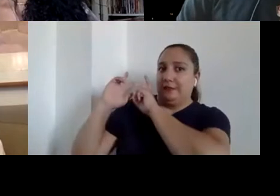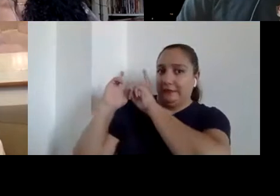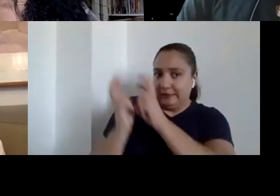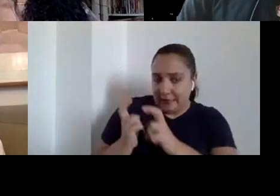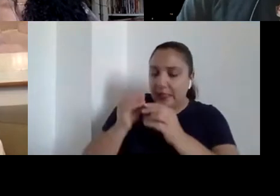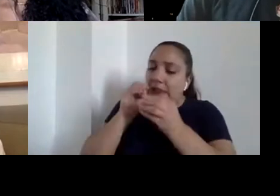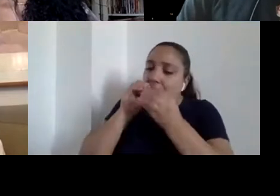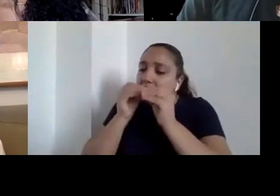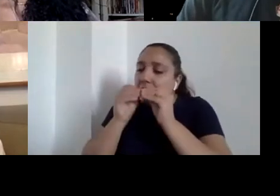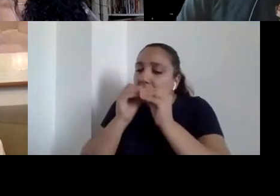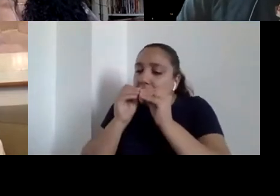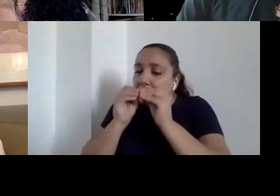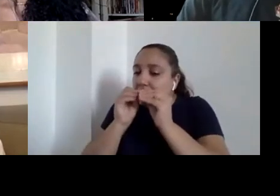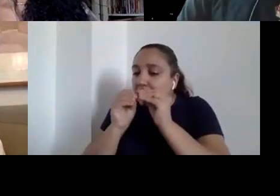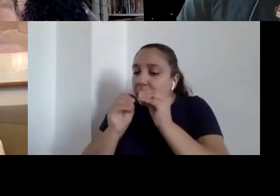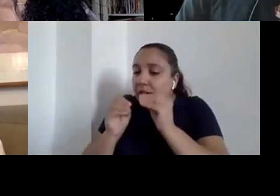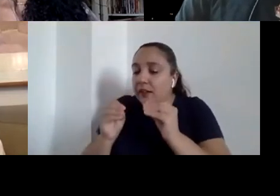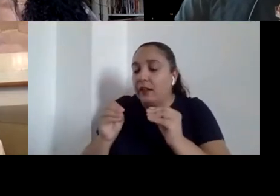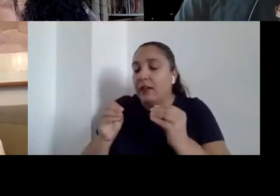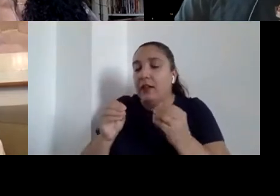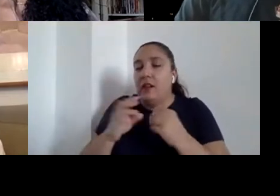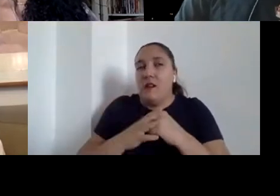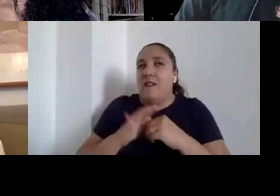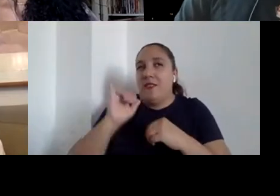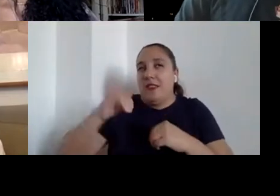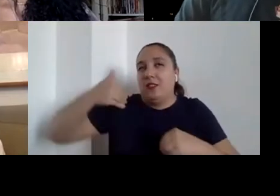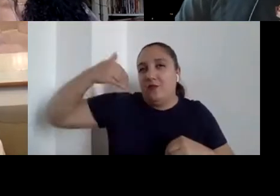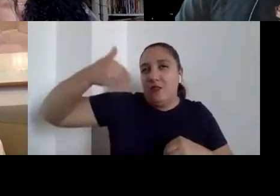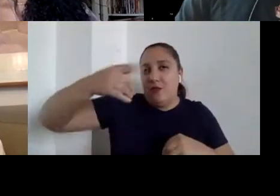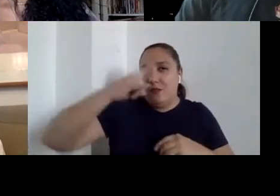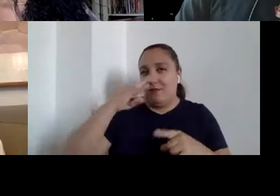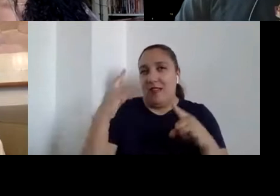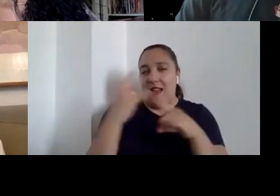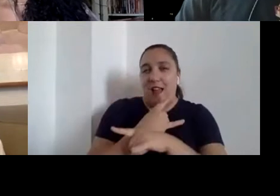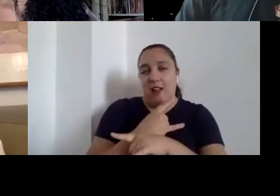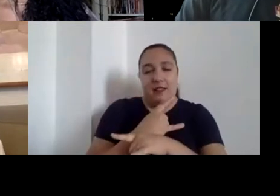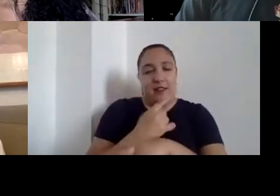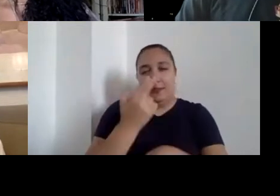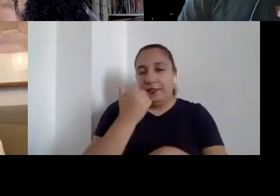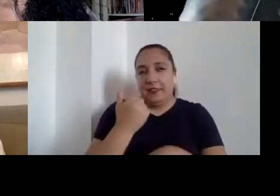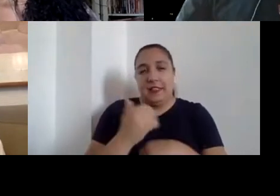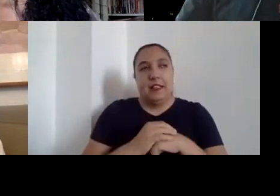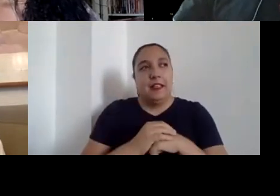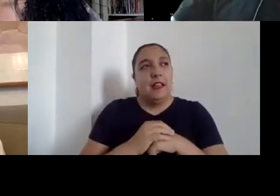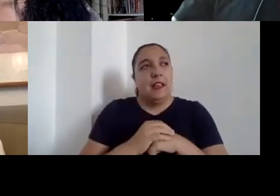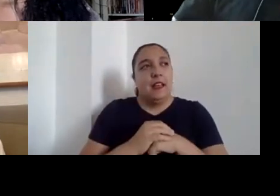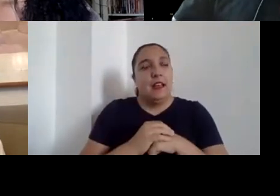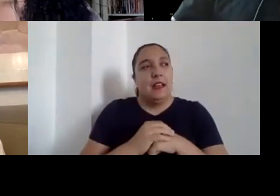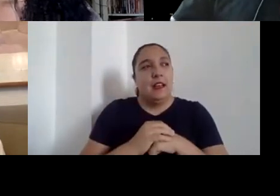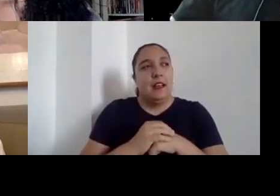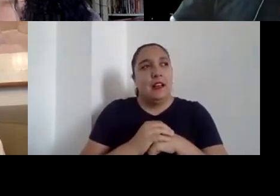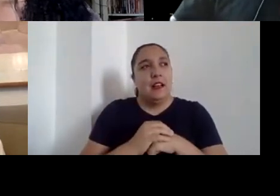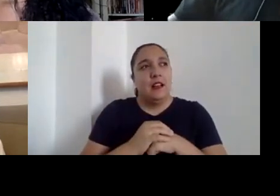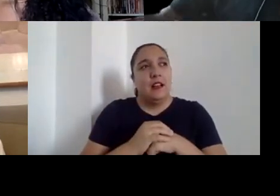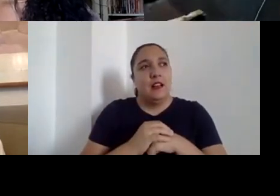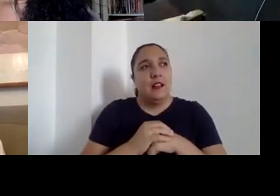of a reoccurring irony. Allowing us to look at the various